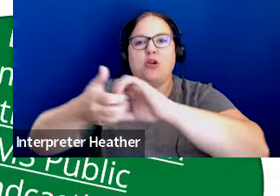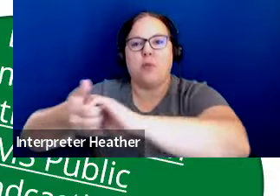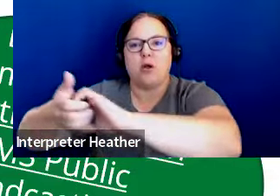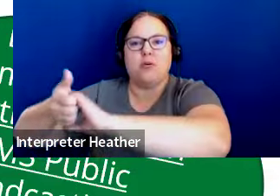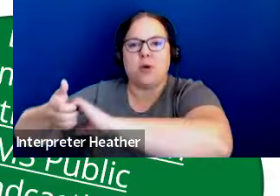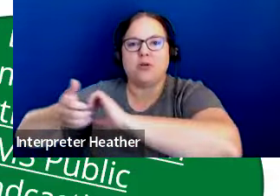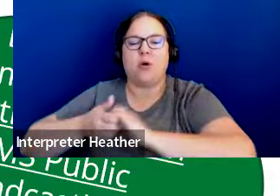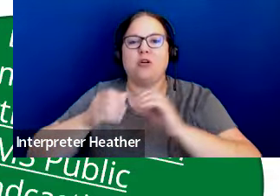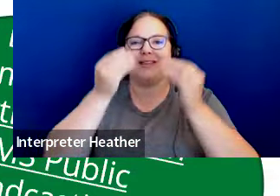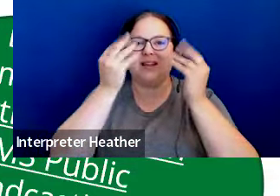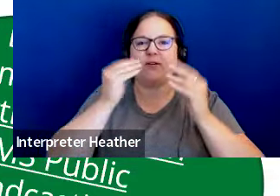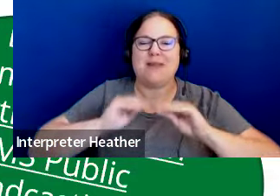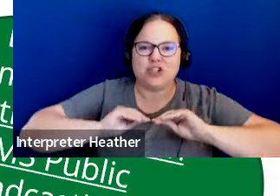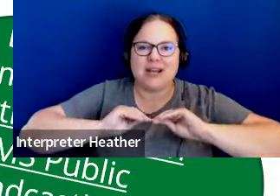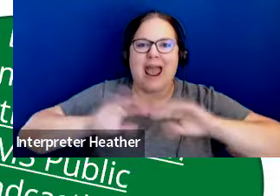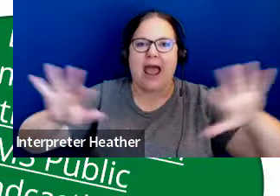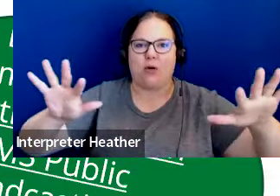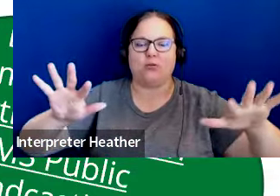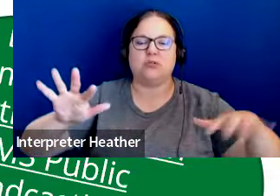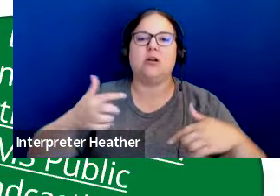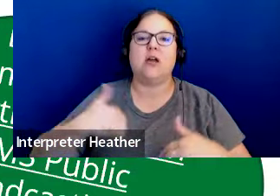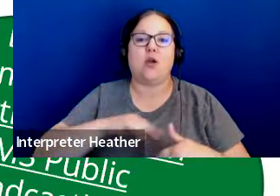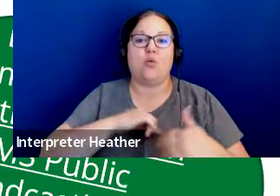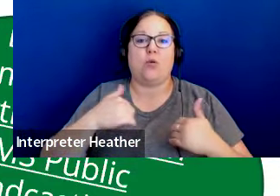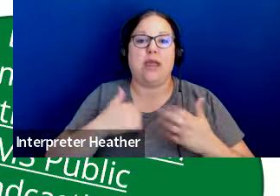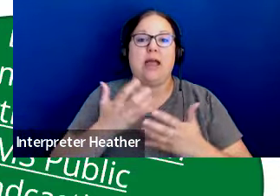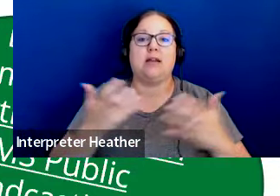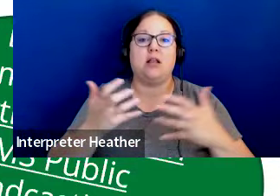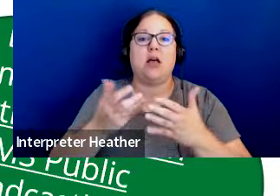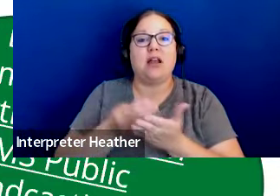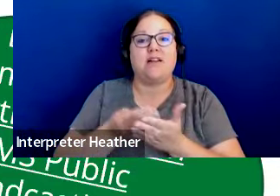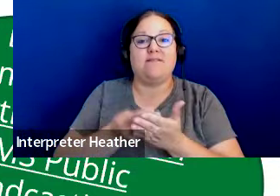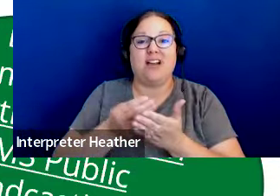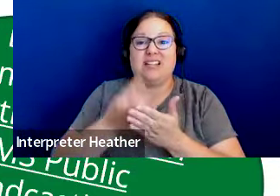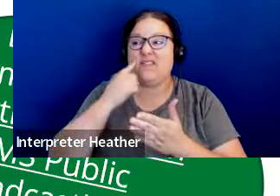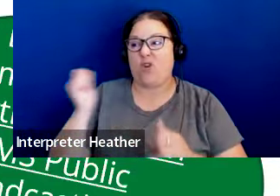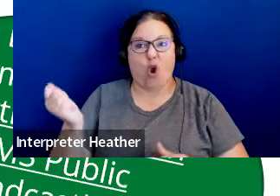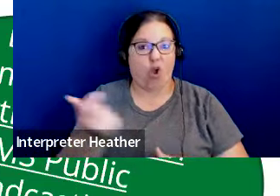obtain sustainable funding for all of those initiatives, and I will say, throughout the